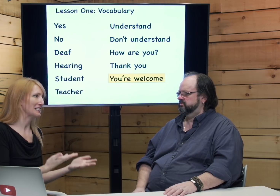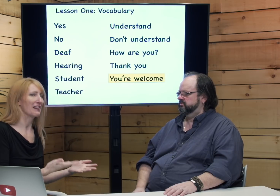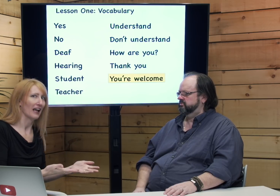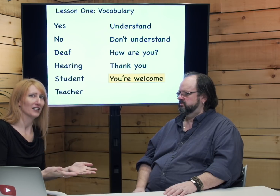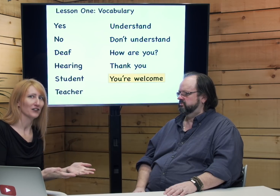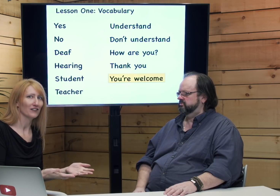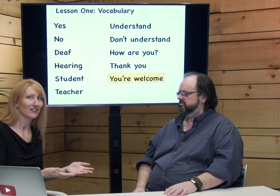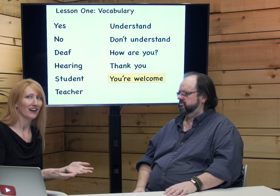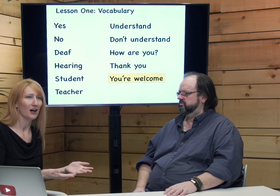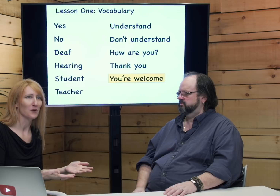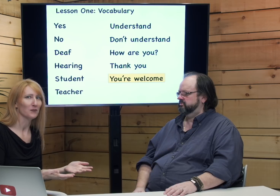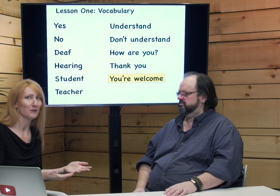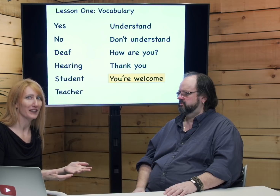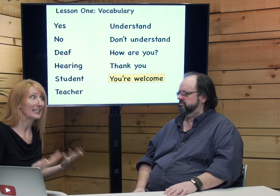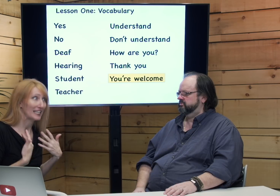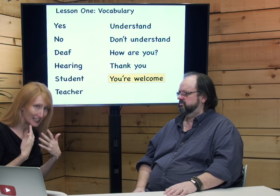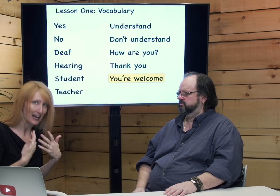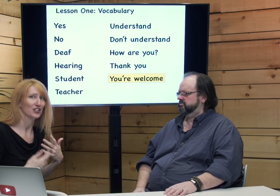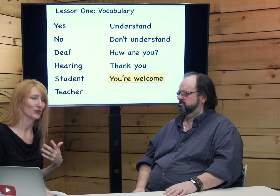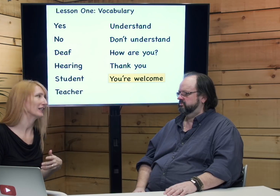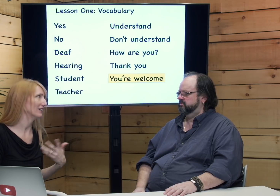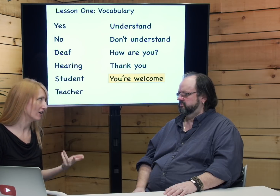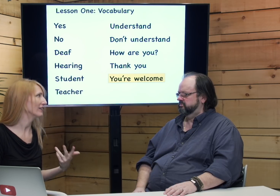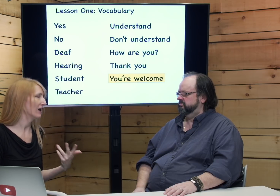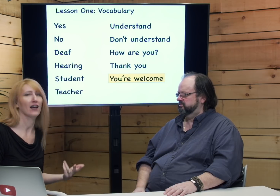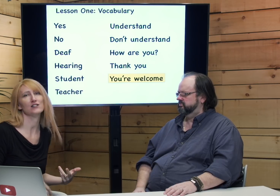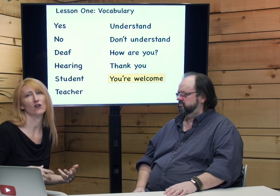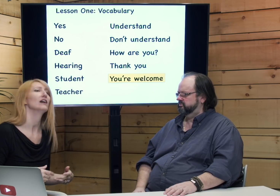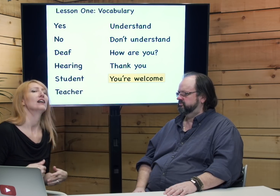say thank you but they did, they actually nodded their head. So, it's